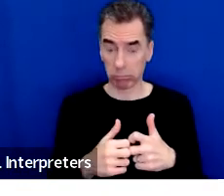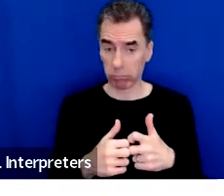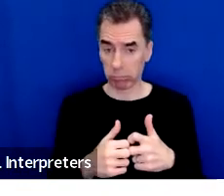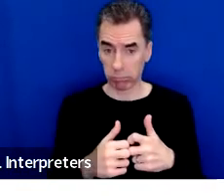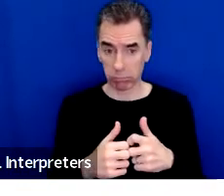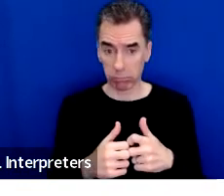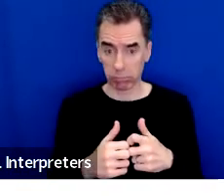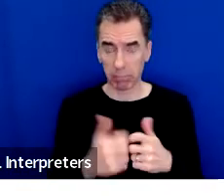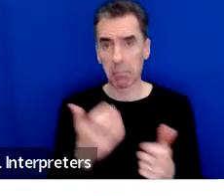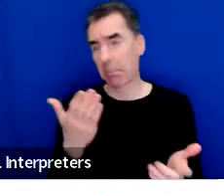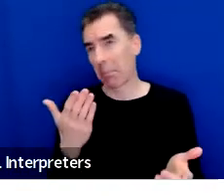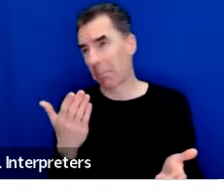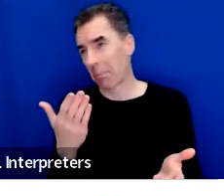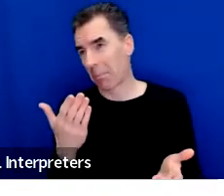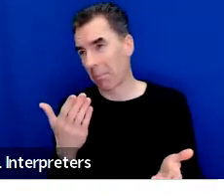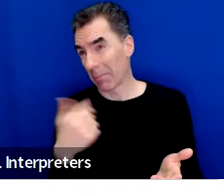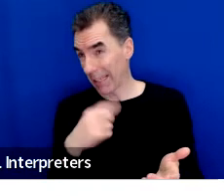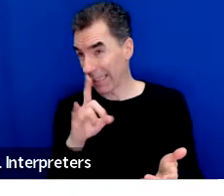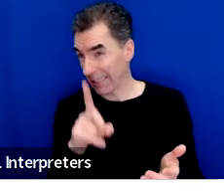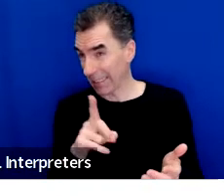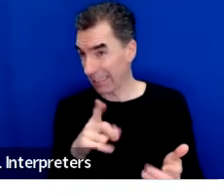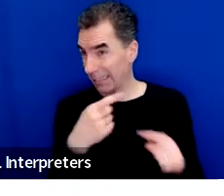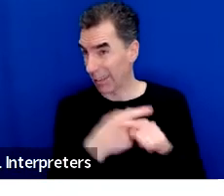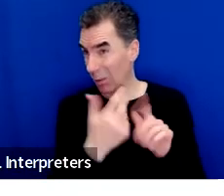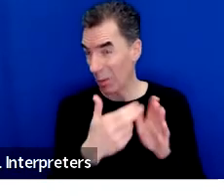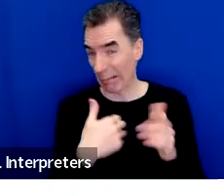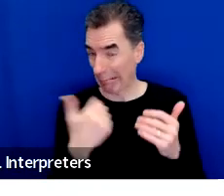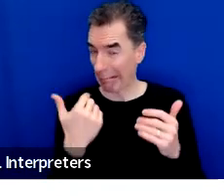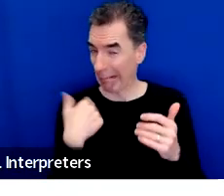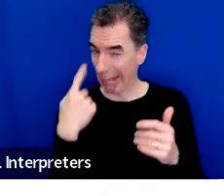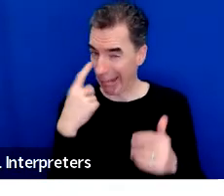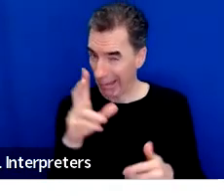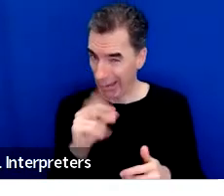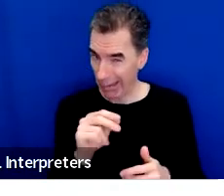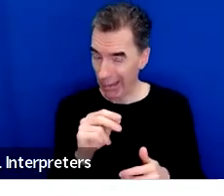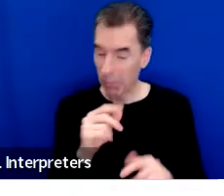I may or may not be violating but and I've, I've seen some really bad examples of this